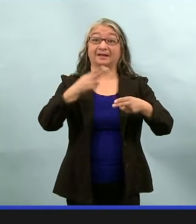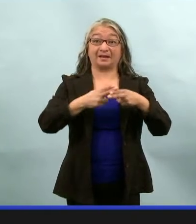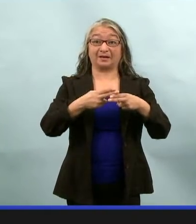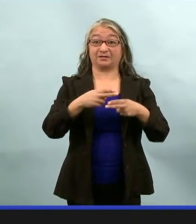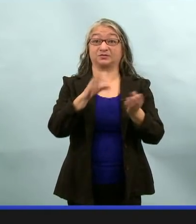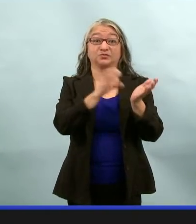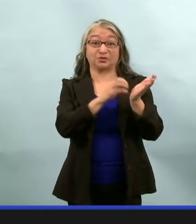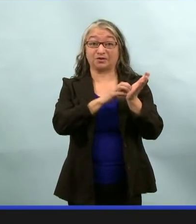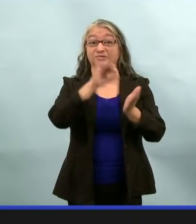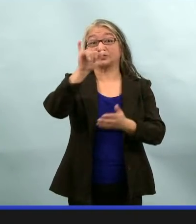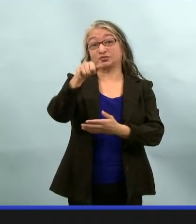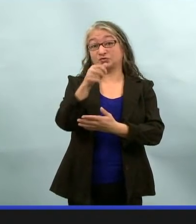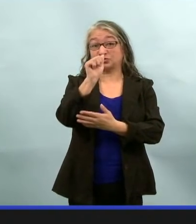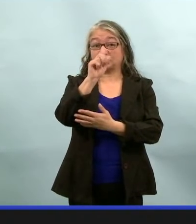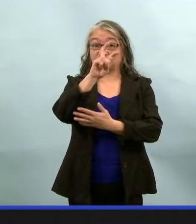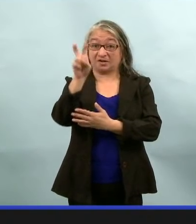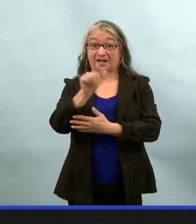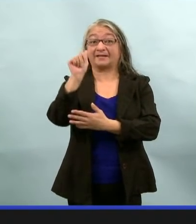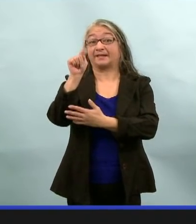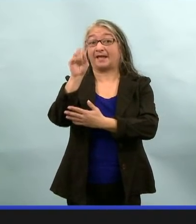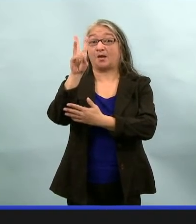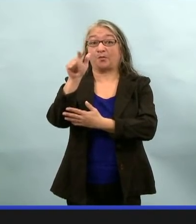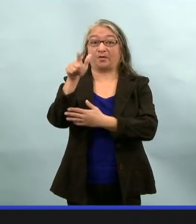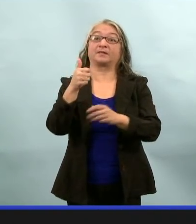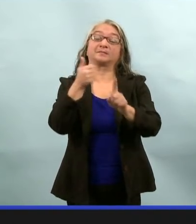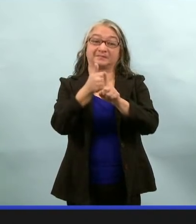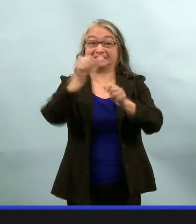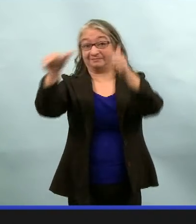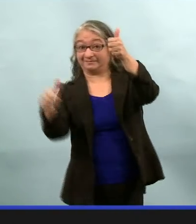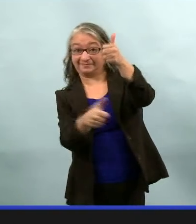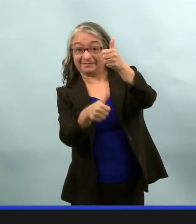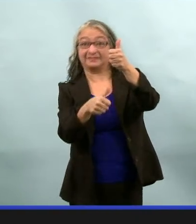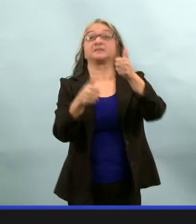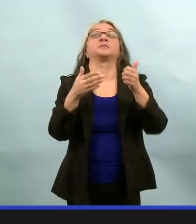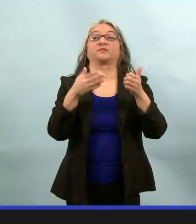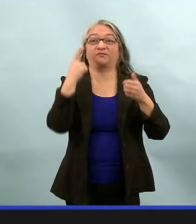public health officer for manitoba i have a few comments before i passed it over to dr reimer